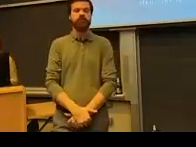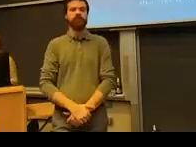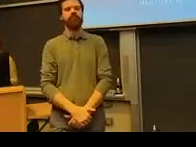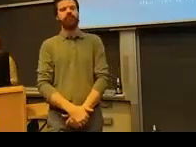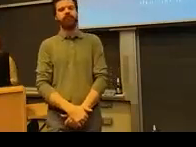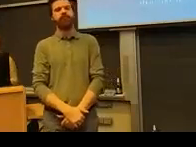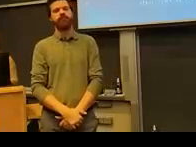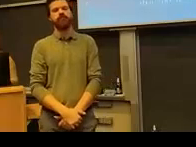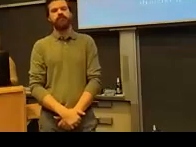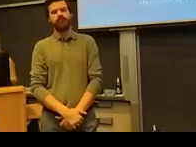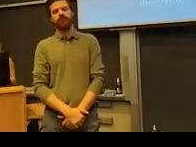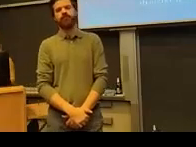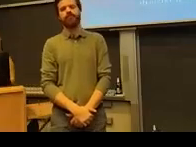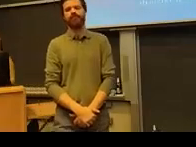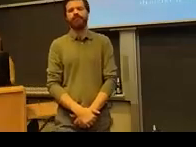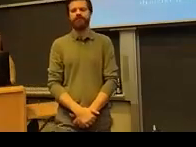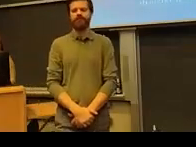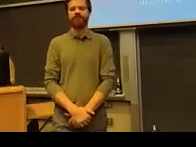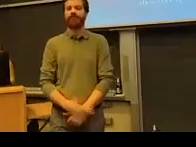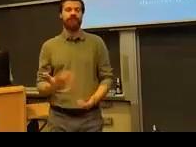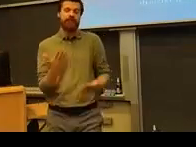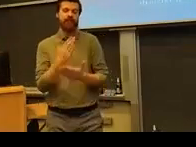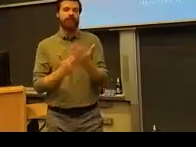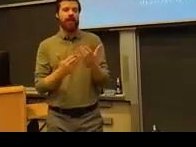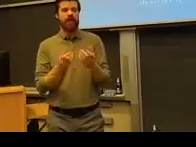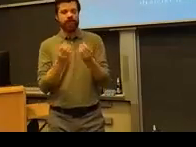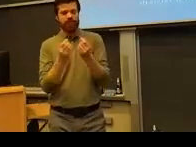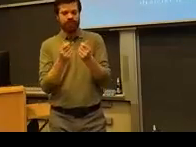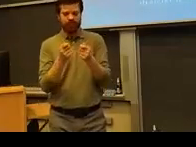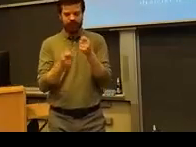some of those tangible skills like just taking care of pick lines um Central lines um these are